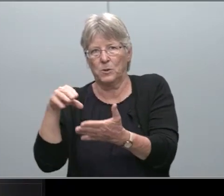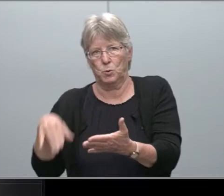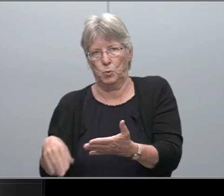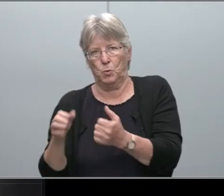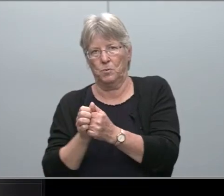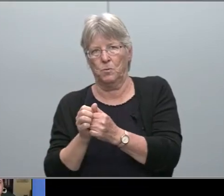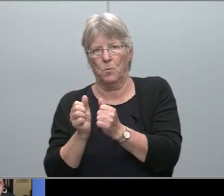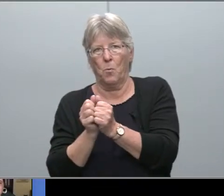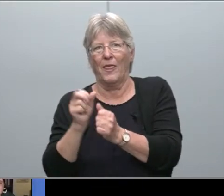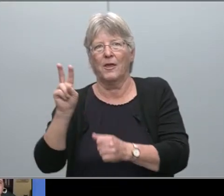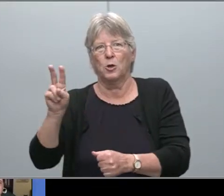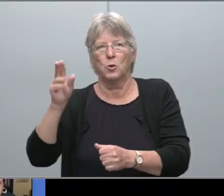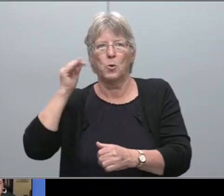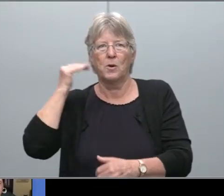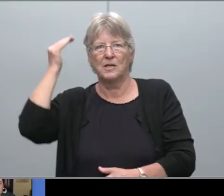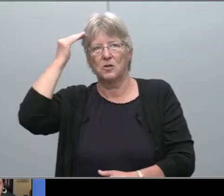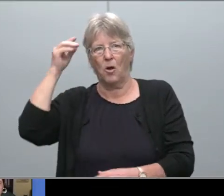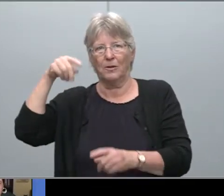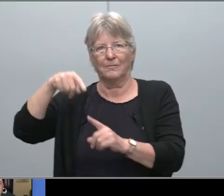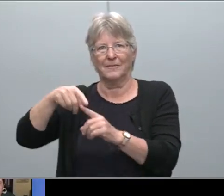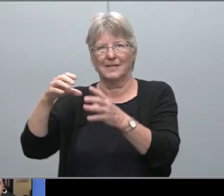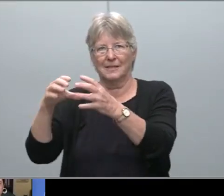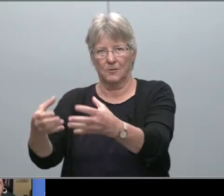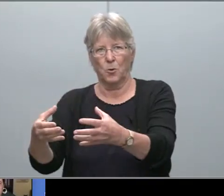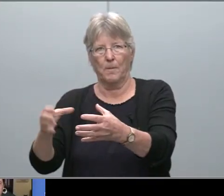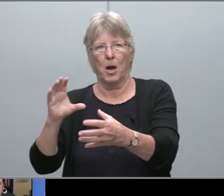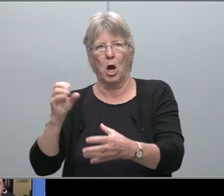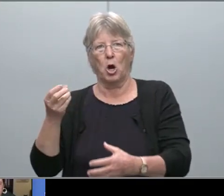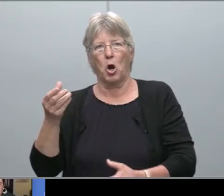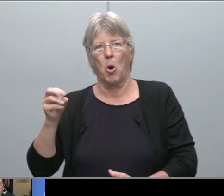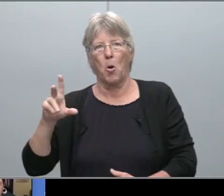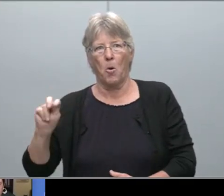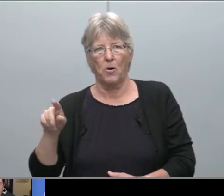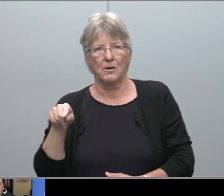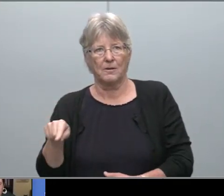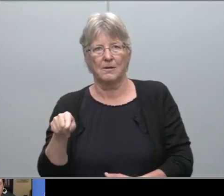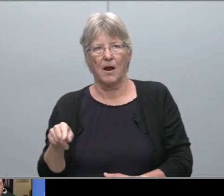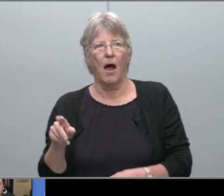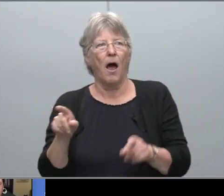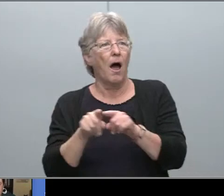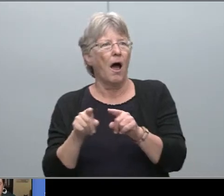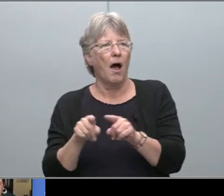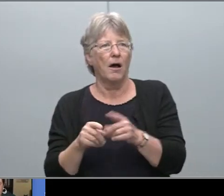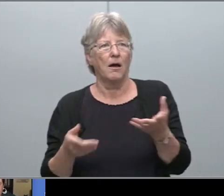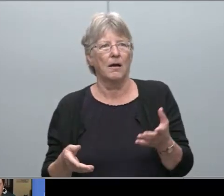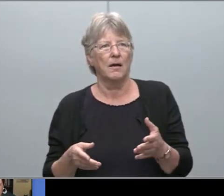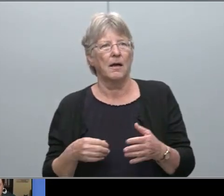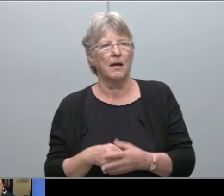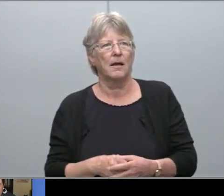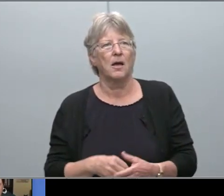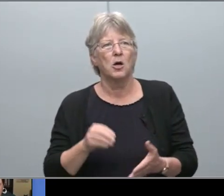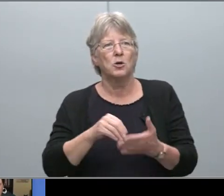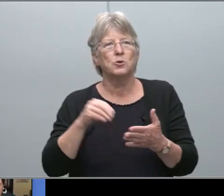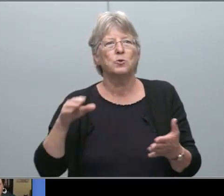And I don't want parents to get confused by the two presentations. So Dr. Brown spoke to the TK through second waiver